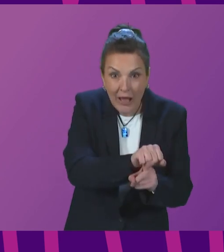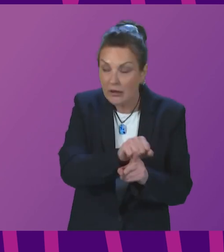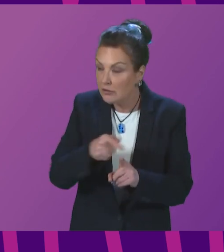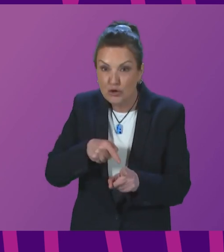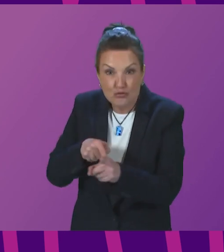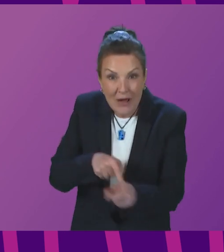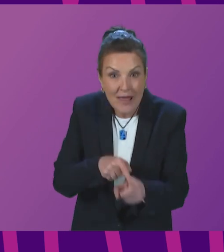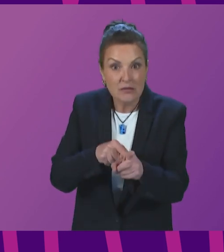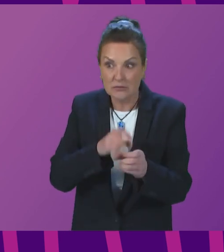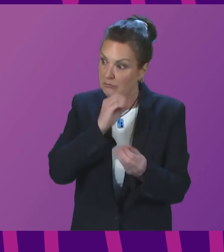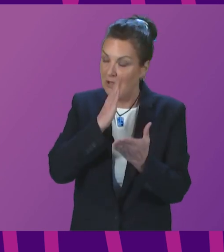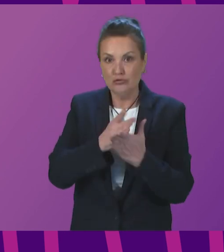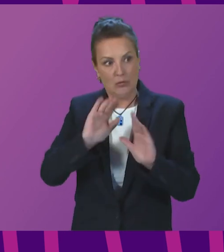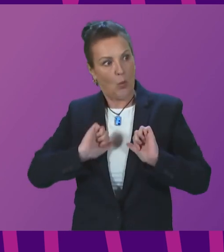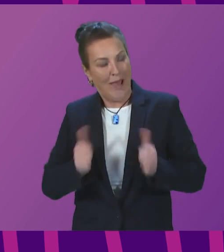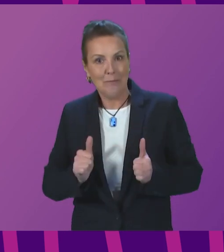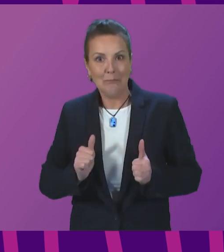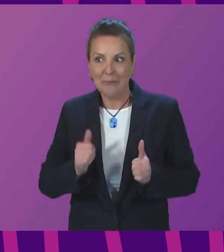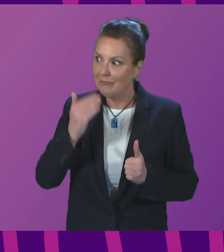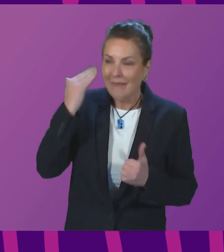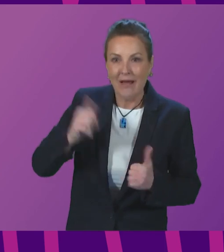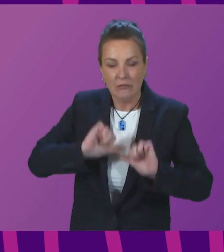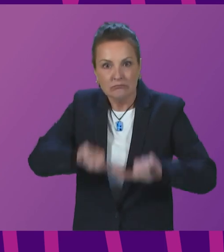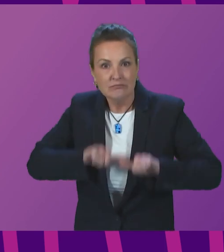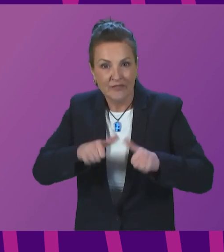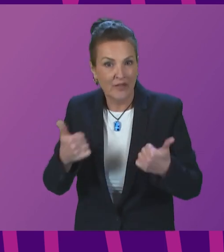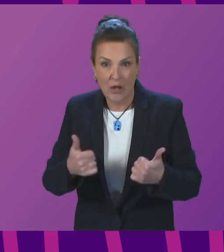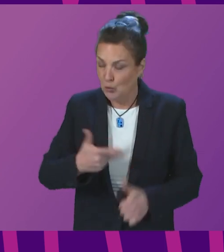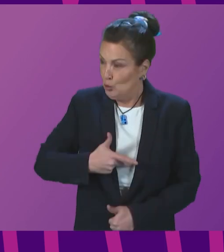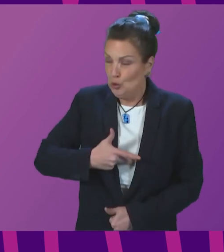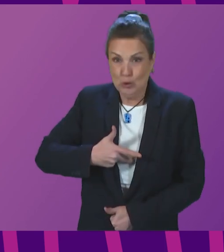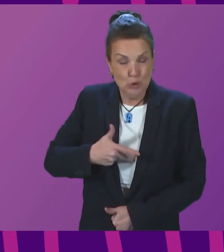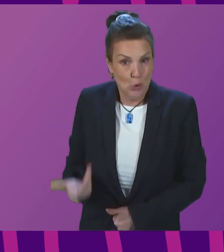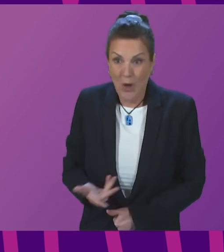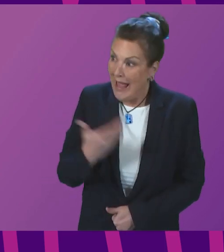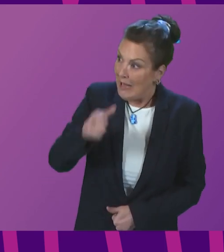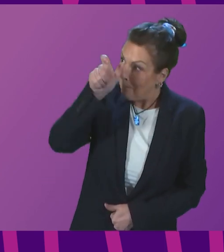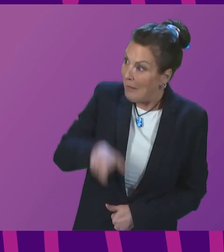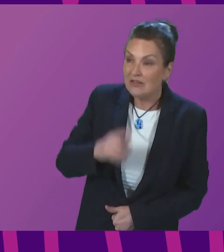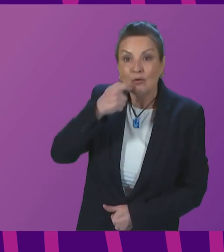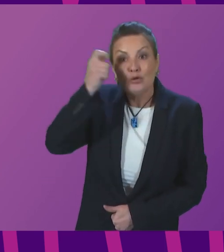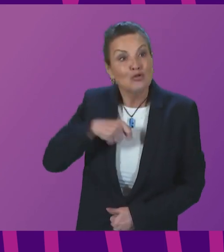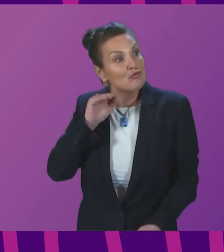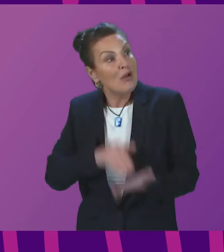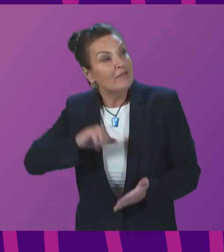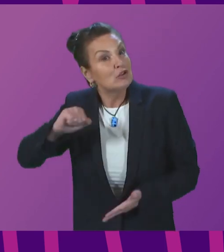safety of those who have resettled in Scotland to ensure that none of them is being exploited in any way whatsoever?